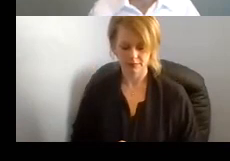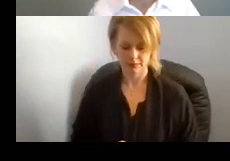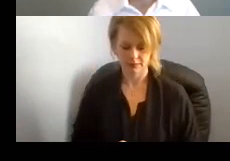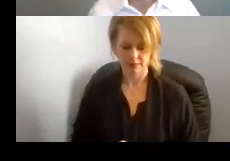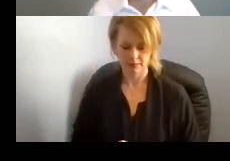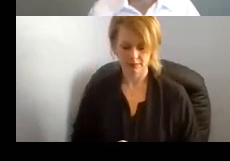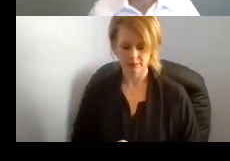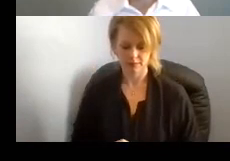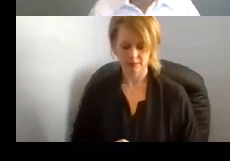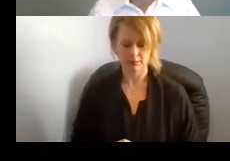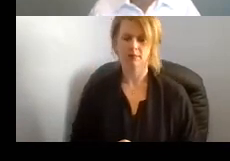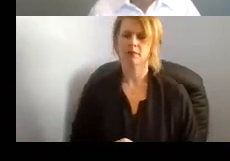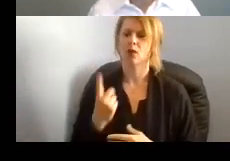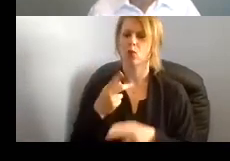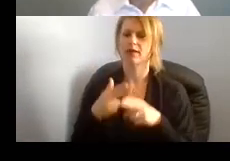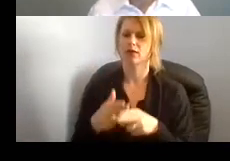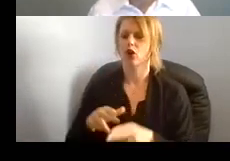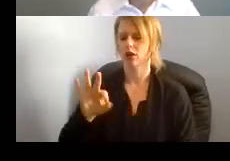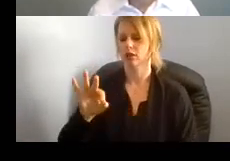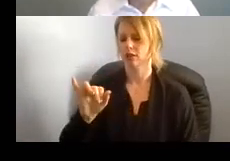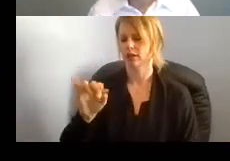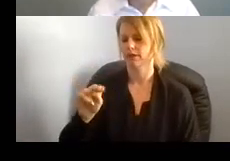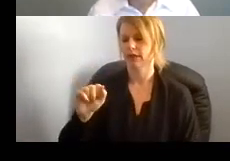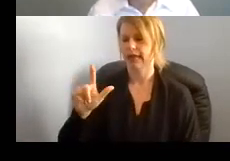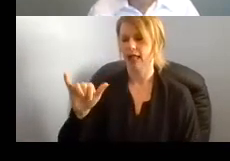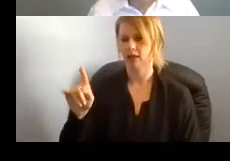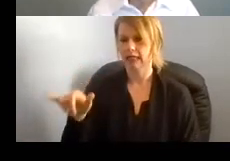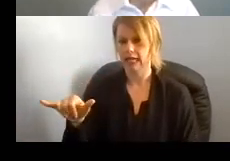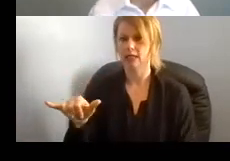or non-functionality. When someone dies, all life functions cease.